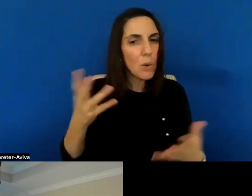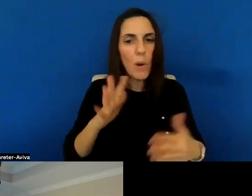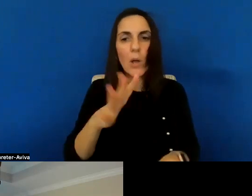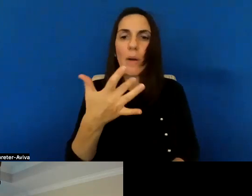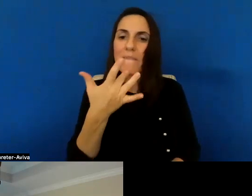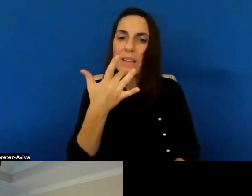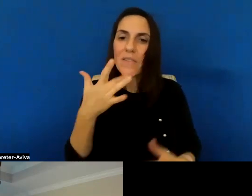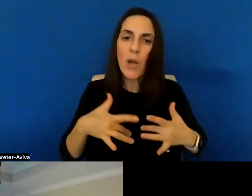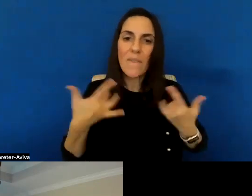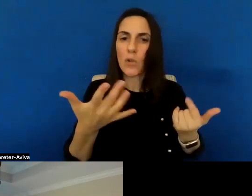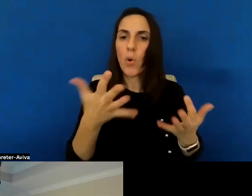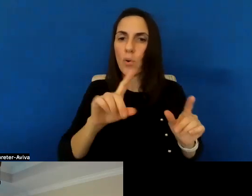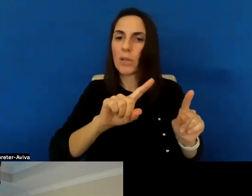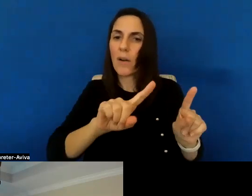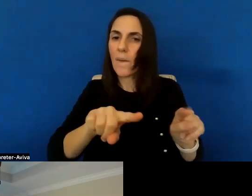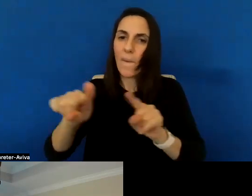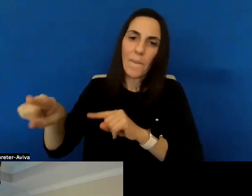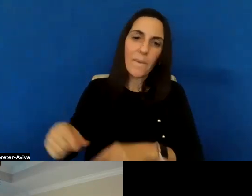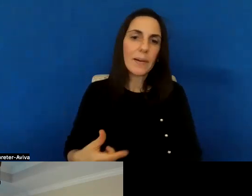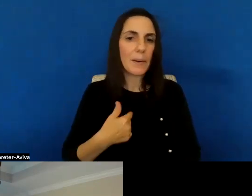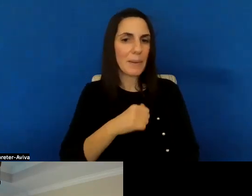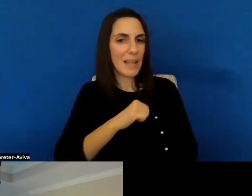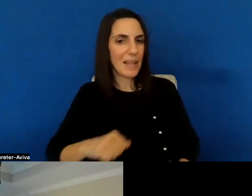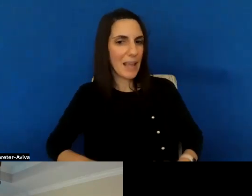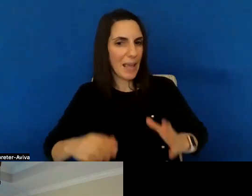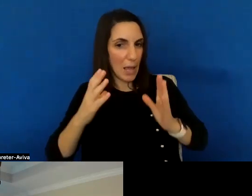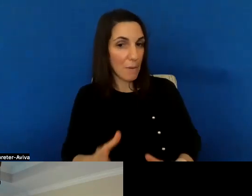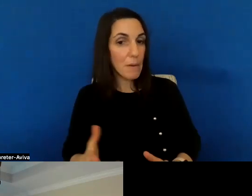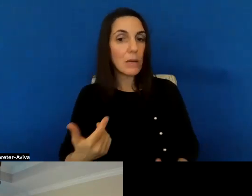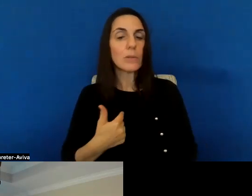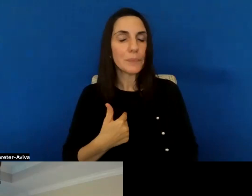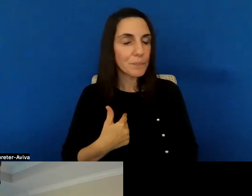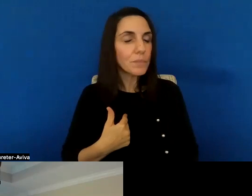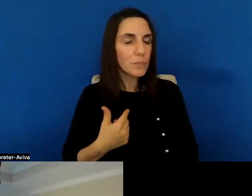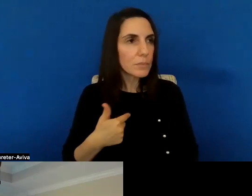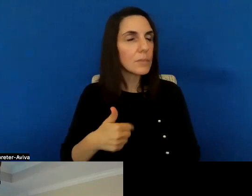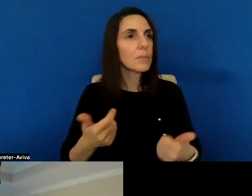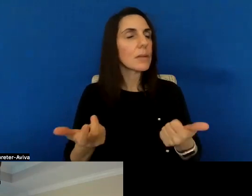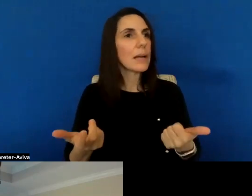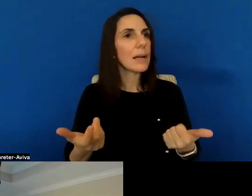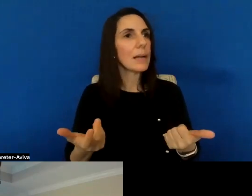11:11:20 Yes, how was a brand ambassador? I've had the opportunity to definitely attend